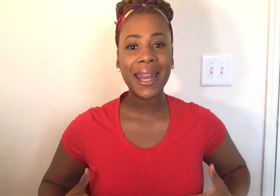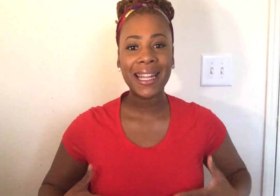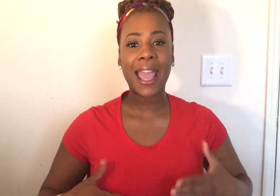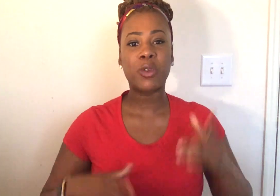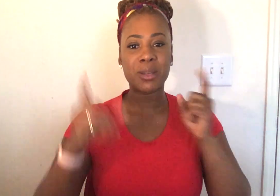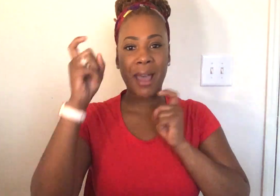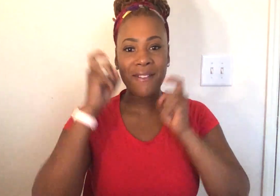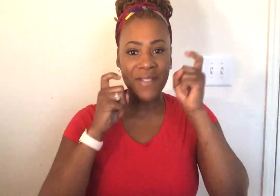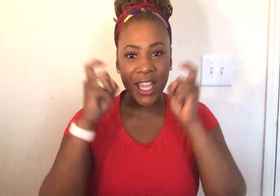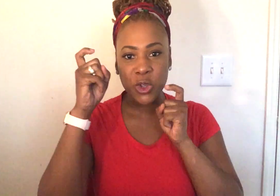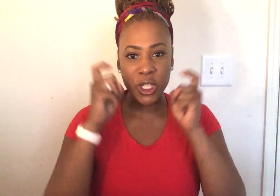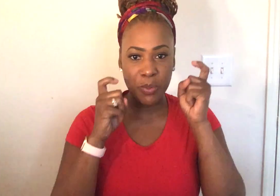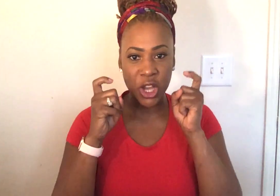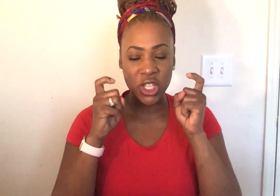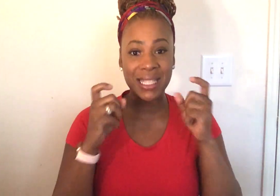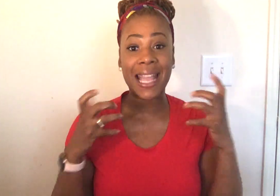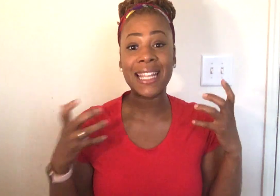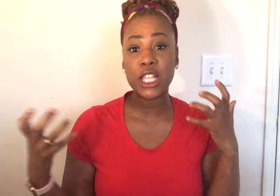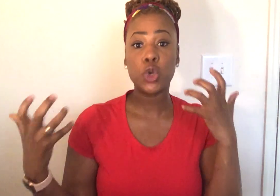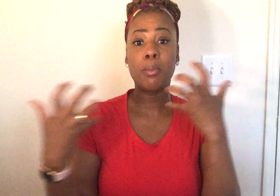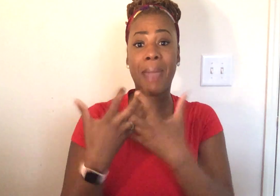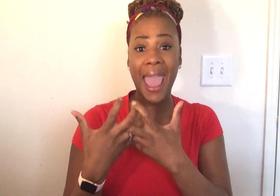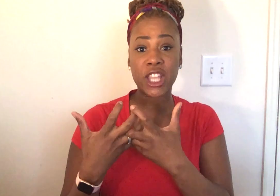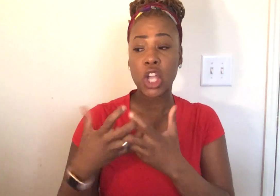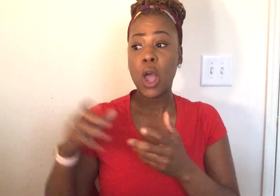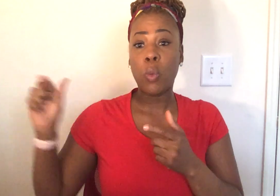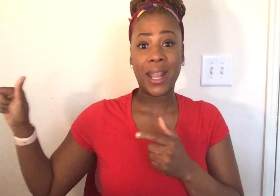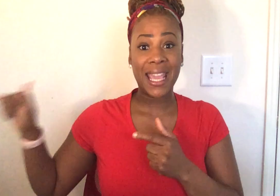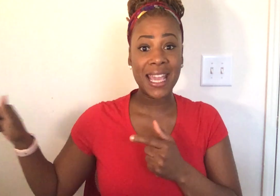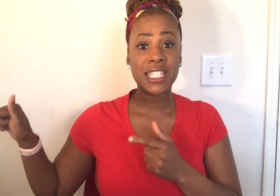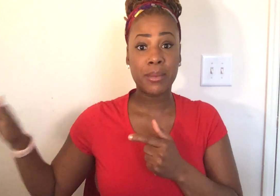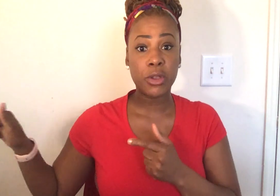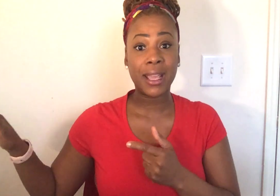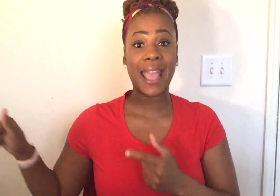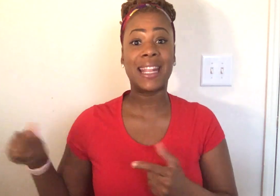language and my facial expressions they need to match what he is communicating